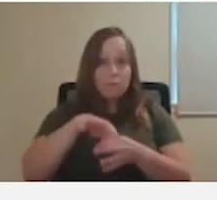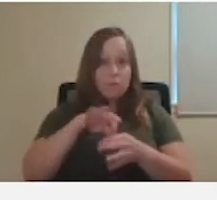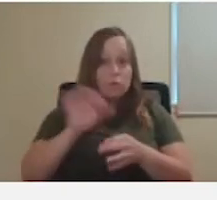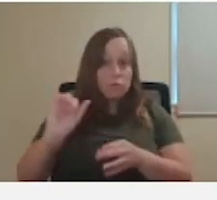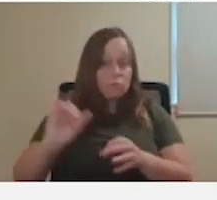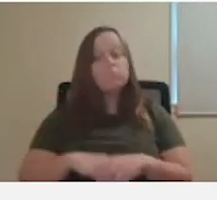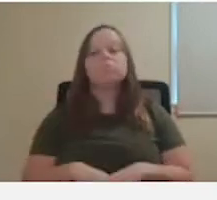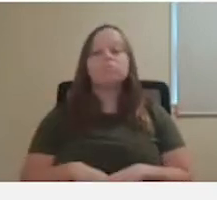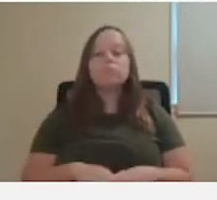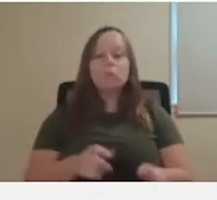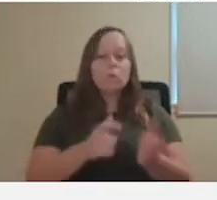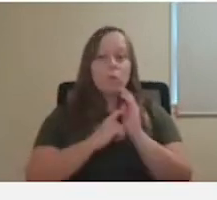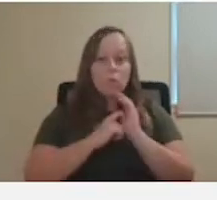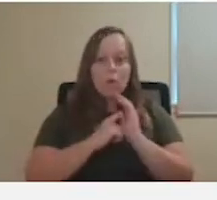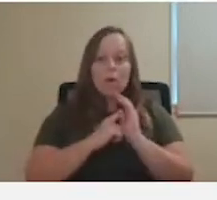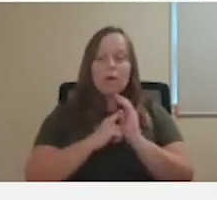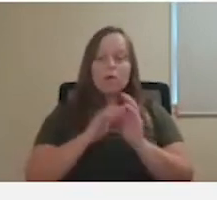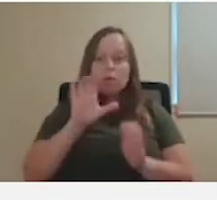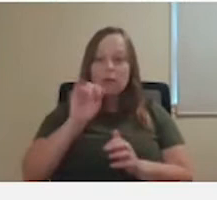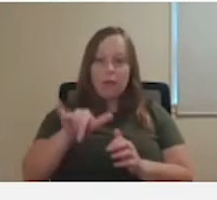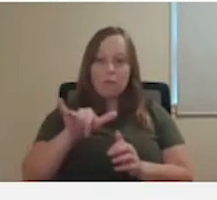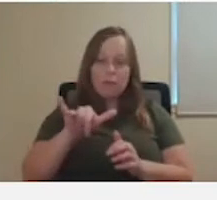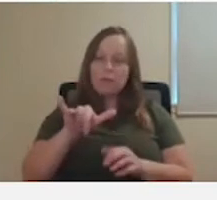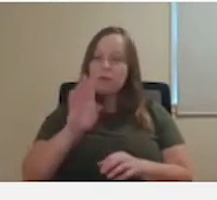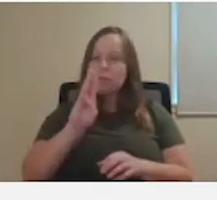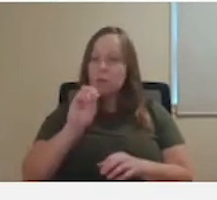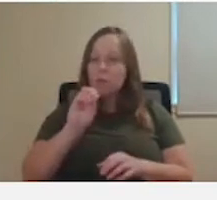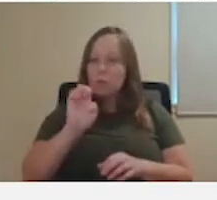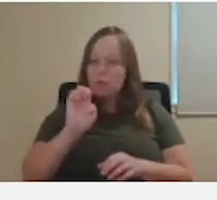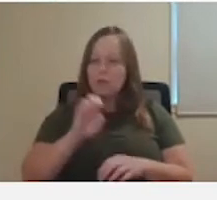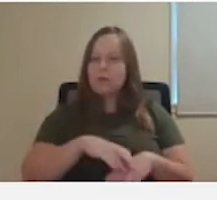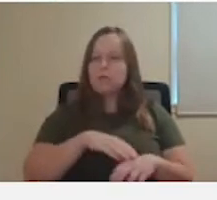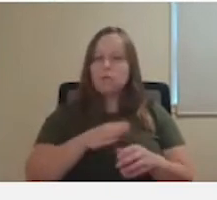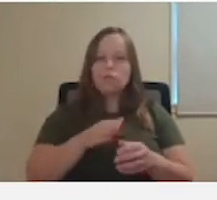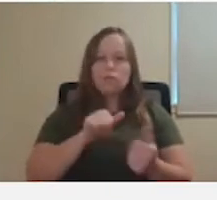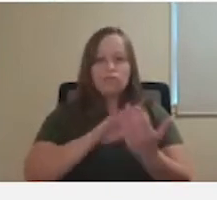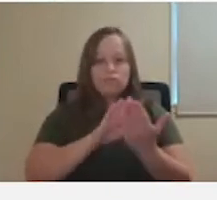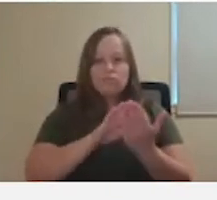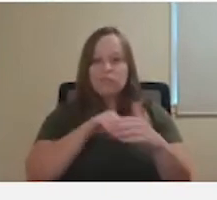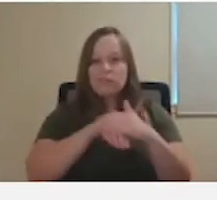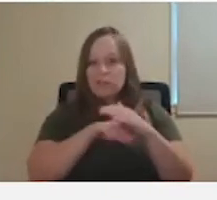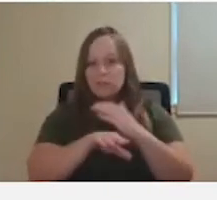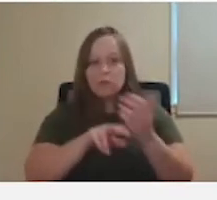It requires the County Board of Elections Office to address inaccessibility with State